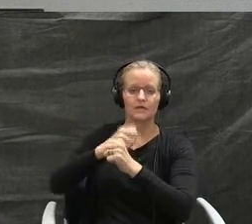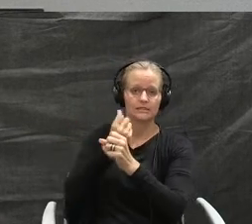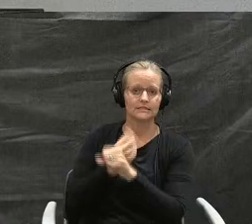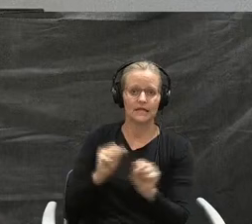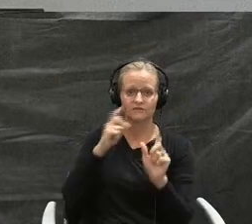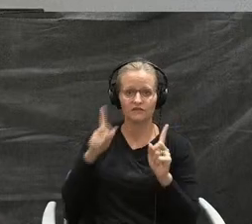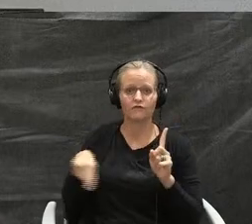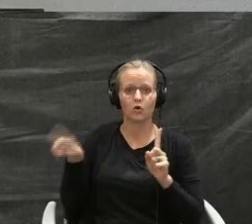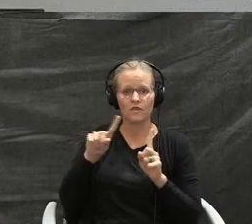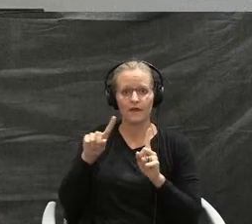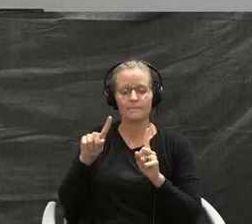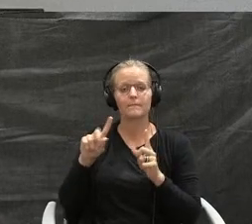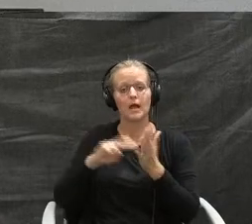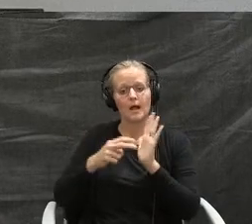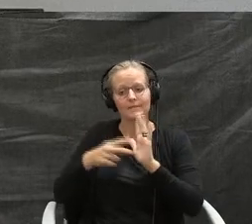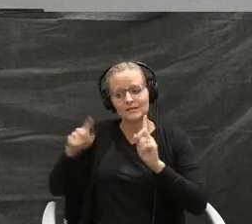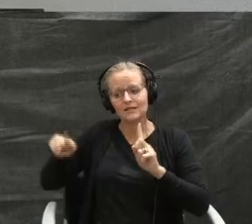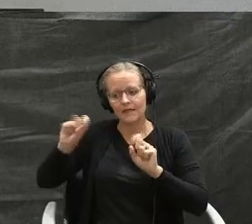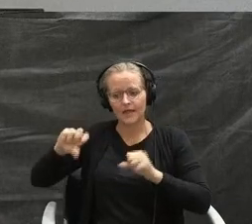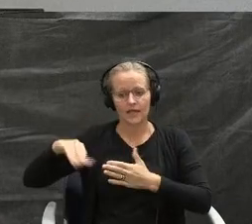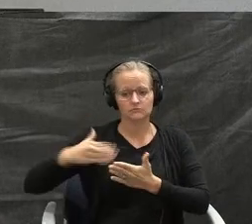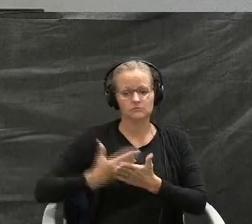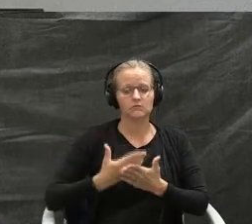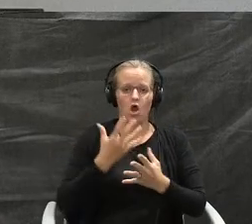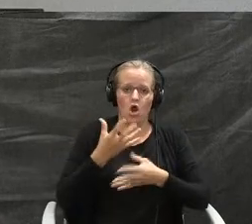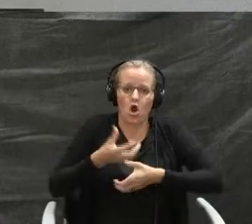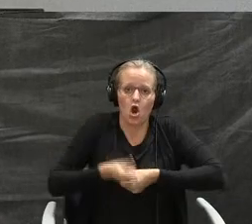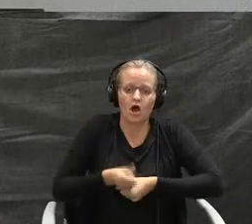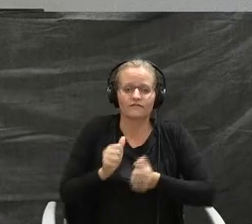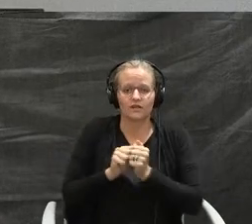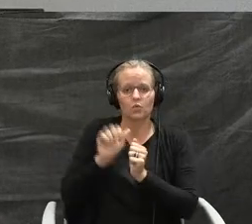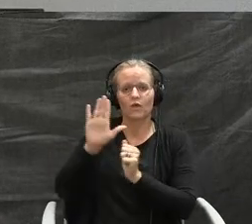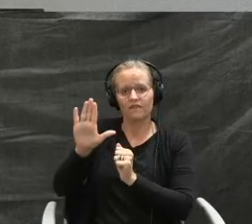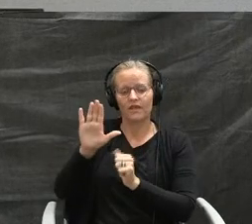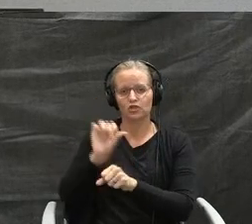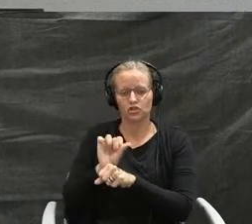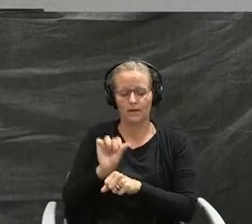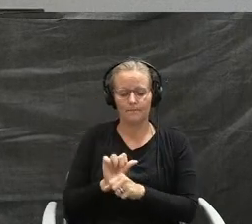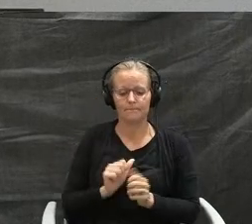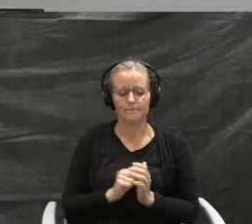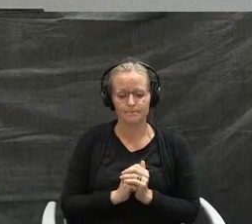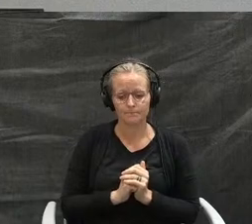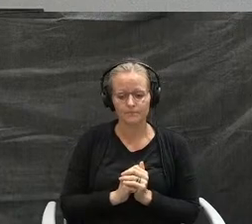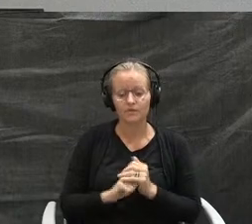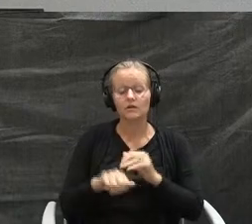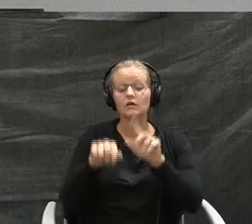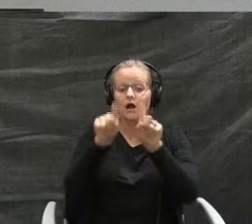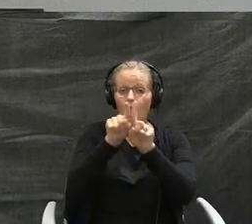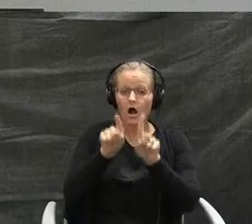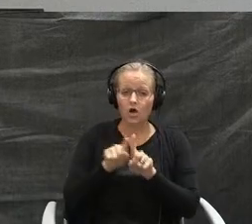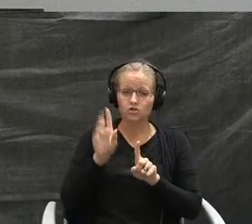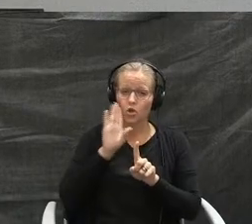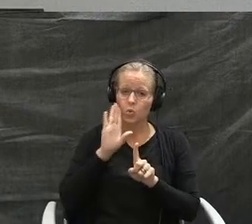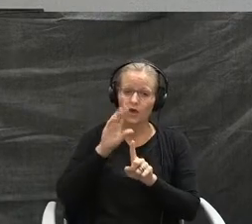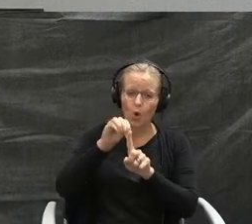have orienting all students to the safety and other steps. And I hate to promise this, but principles will probably